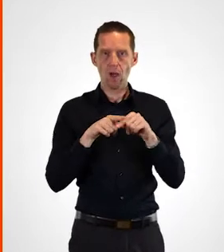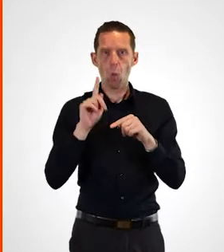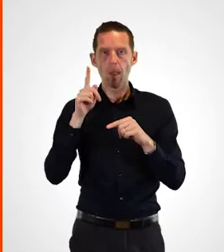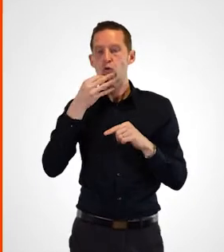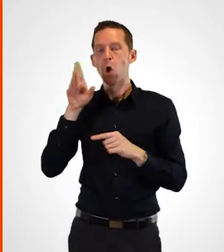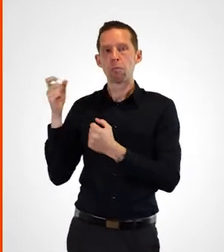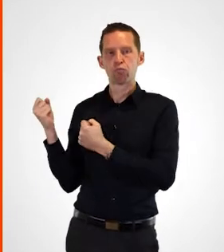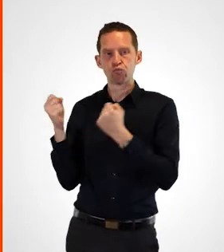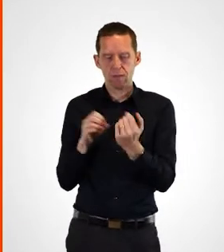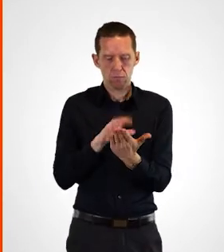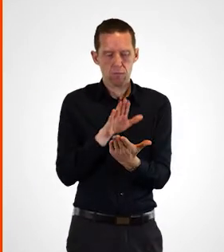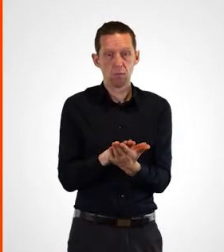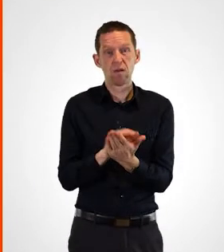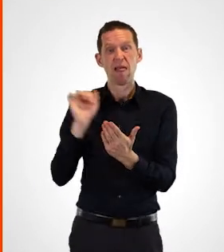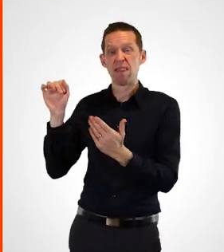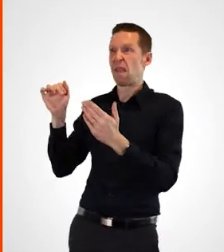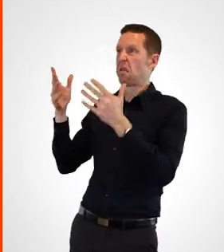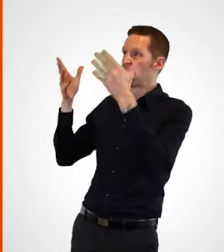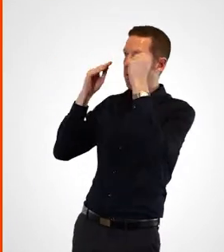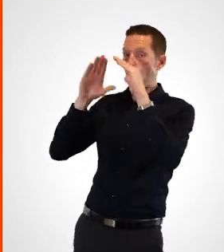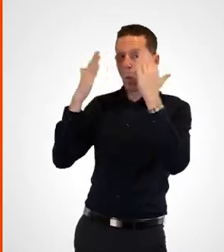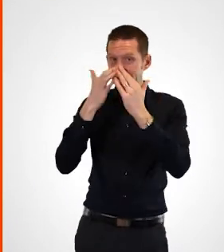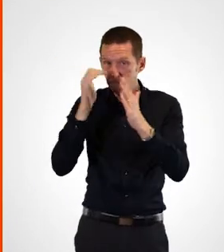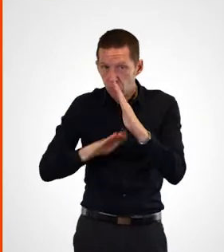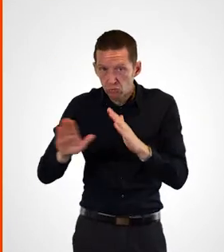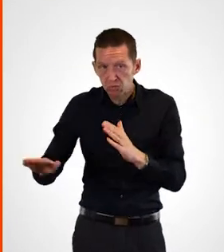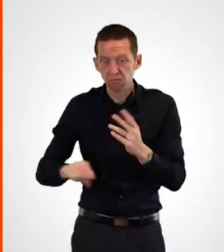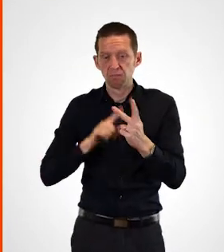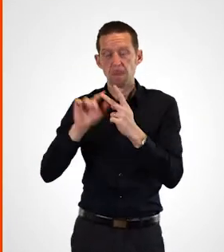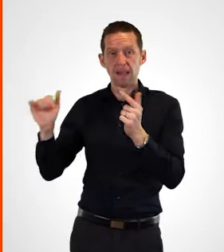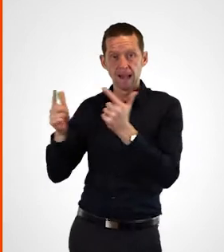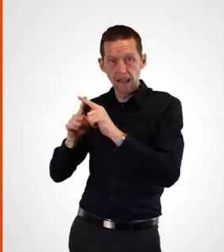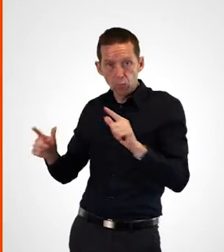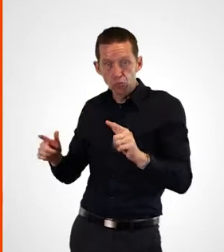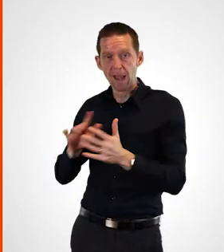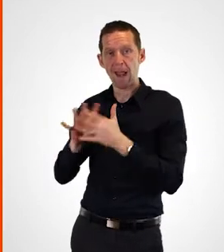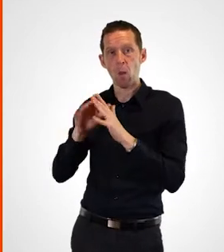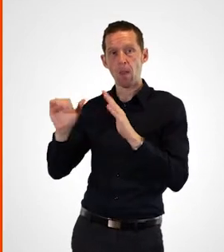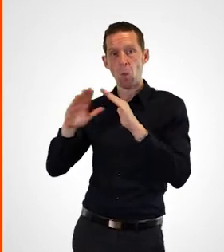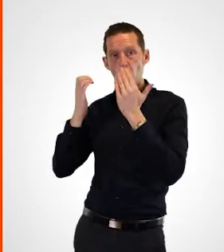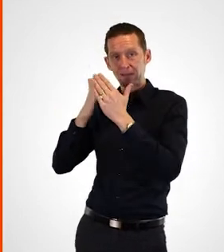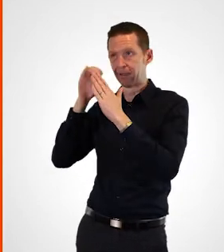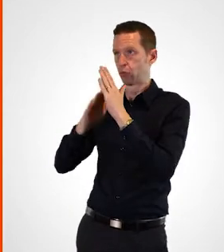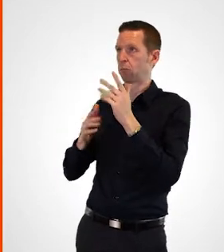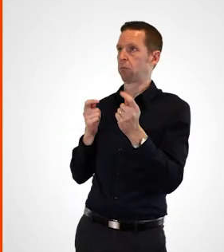so in other words their world experience, their language, how their world experience has been mediated through language.